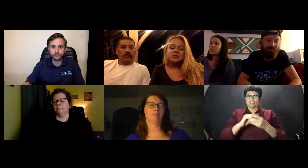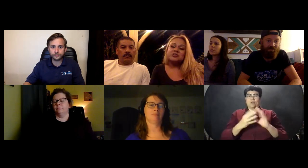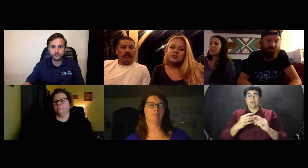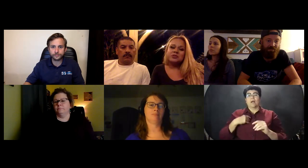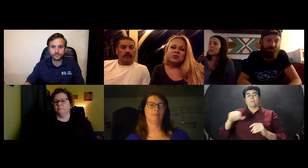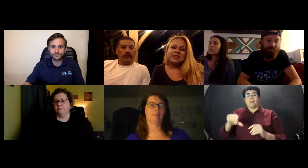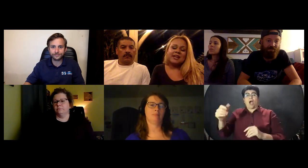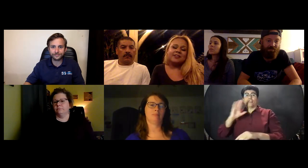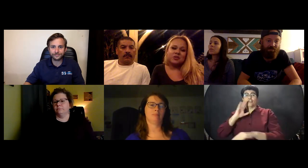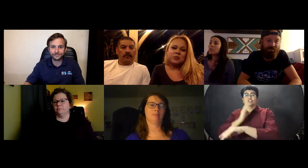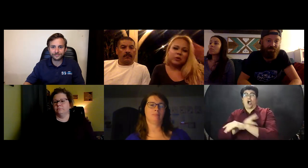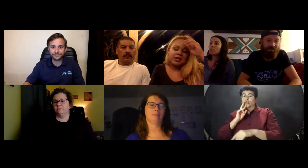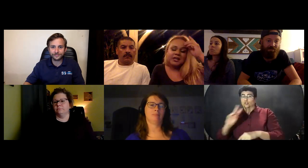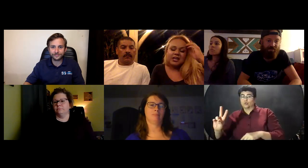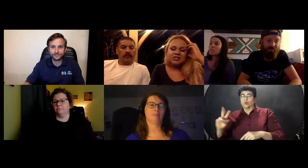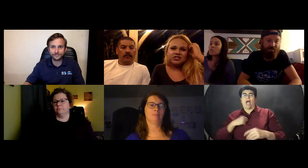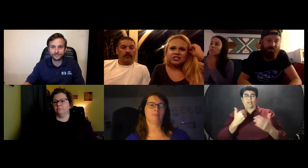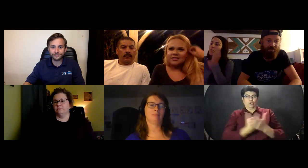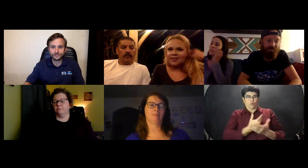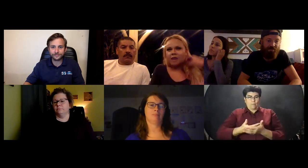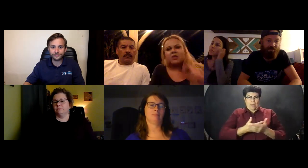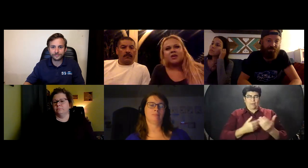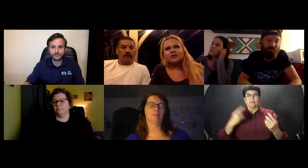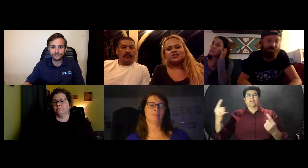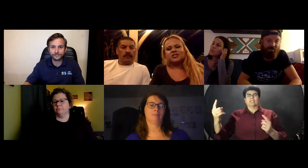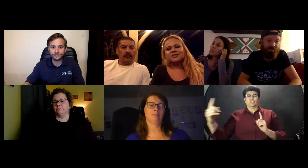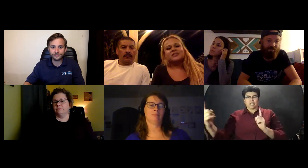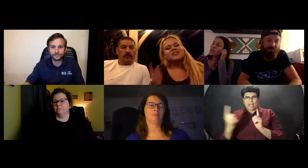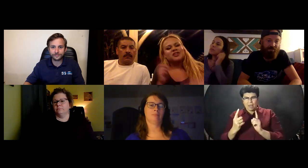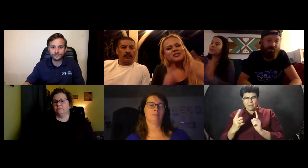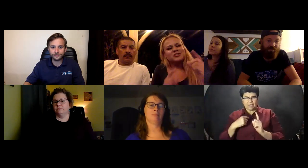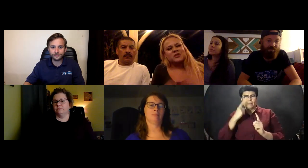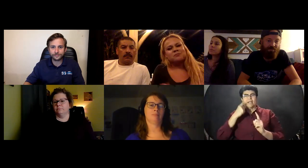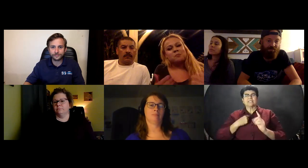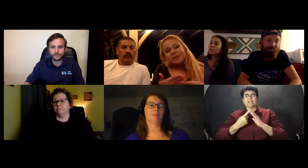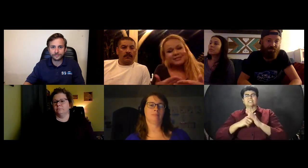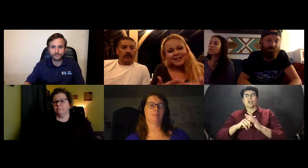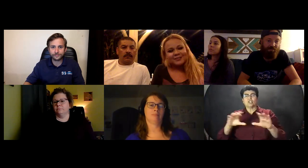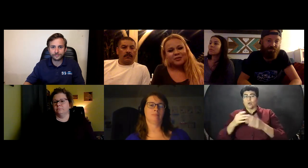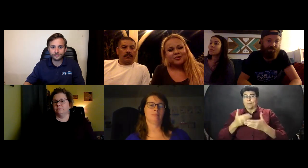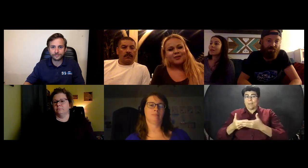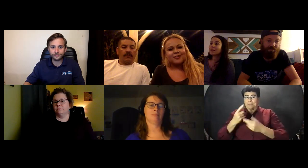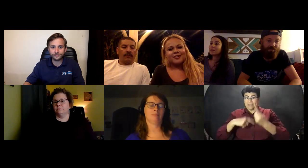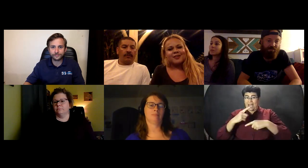two years old and i had the newborn she came in and she because i started